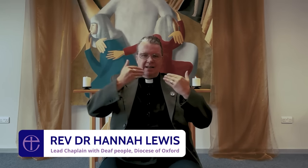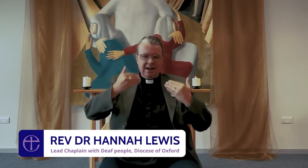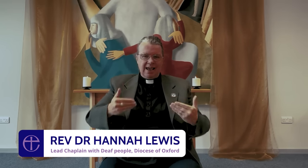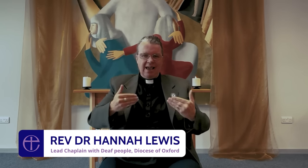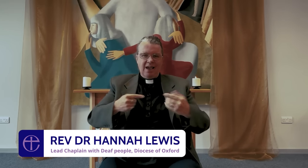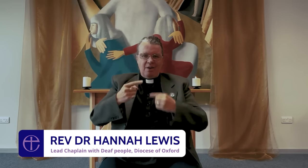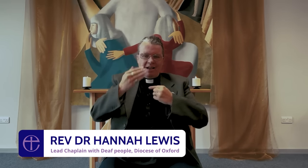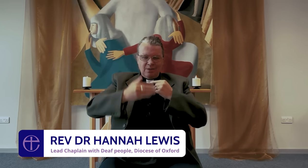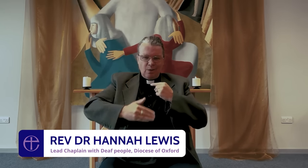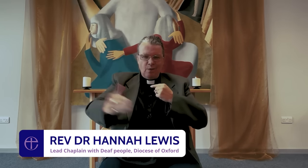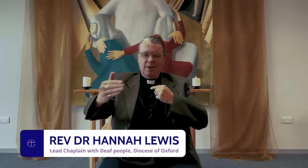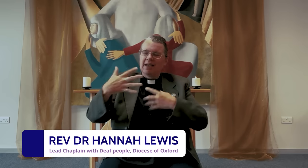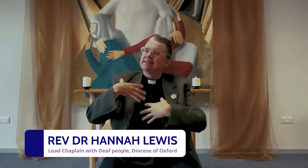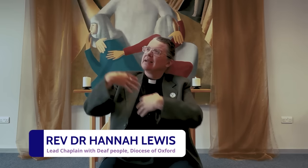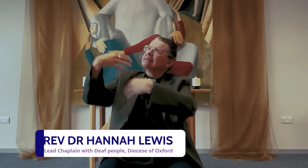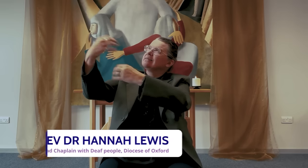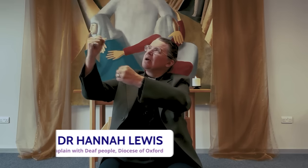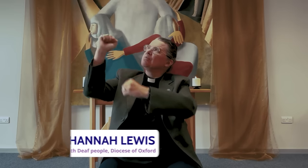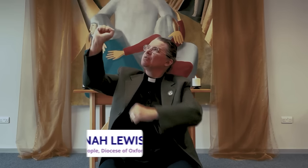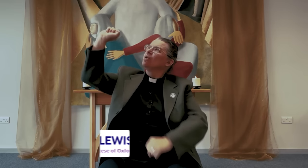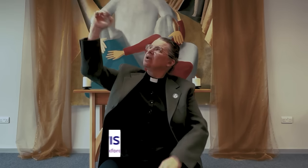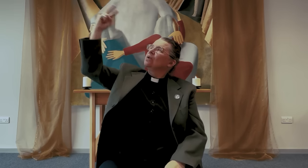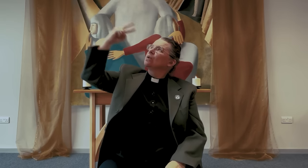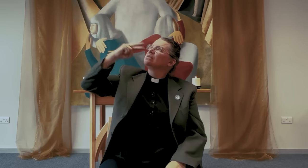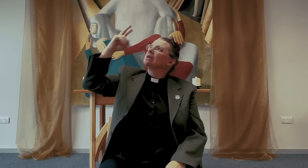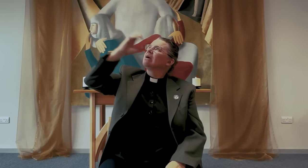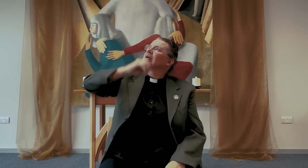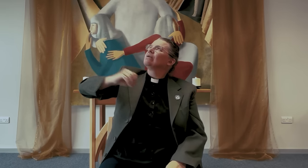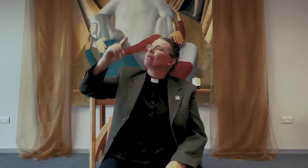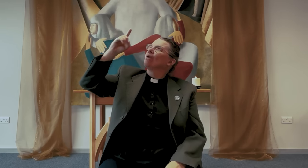be now and always acceptable in your sight,